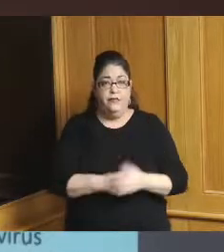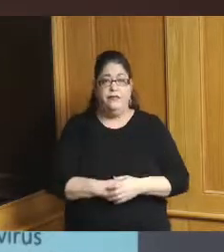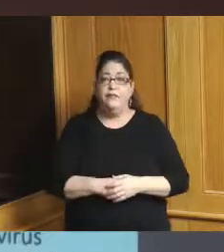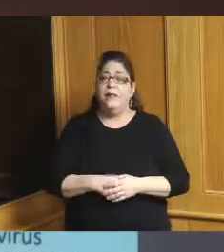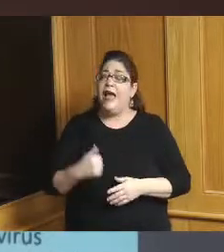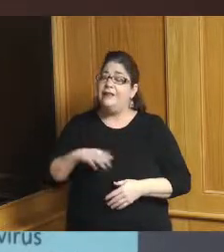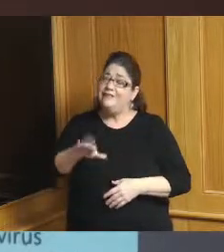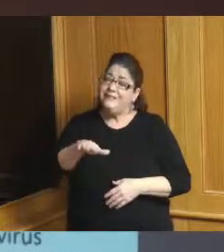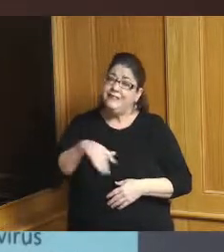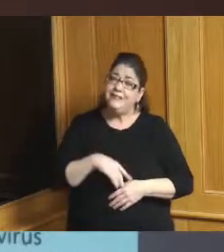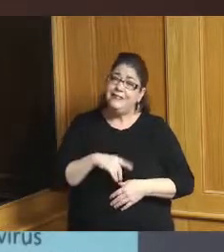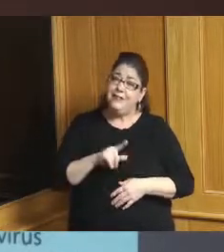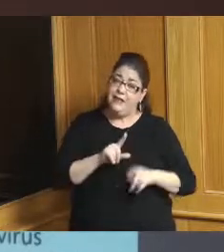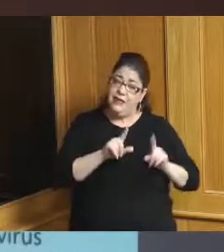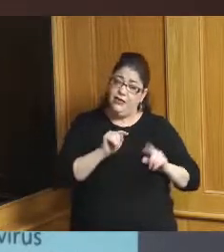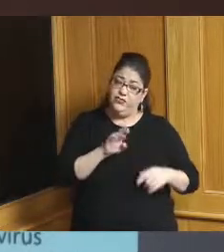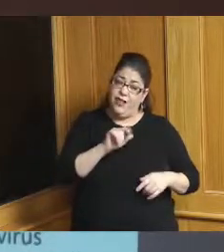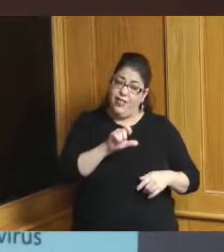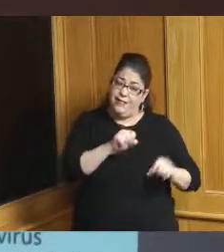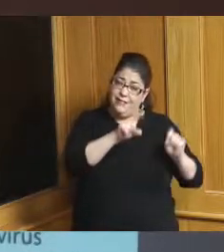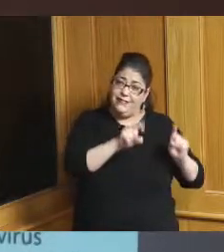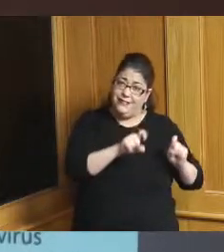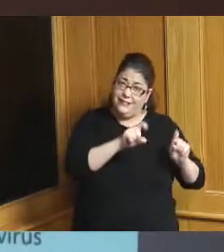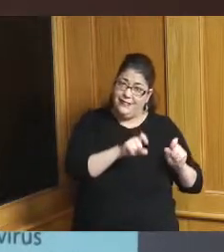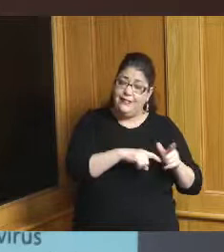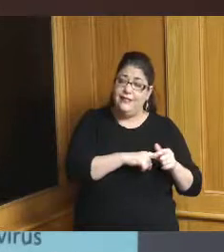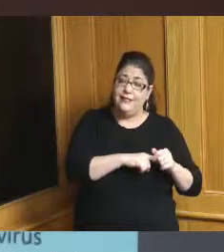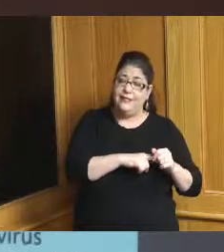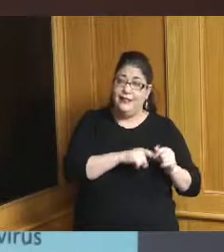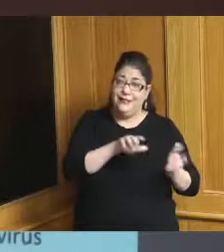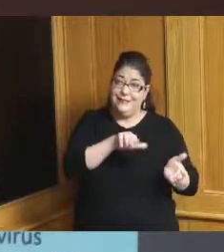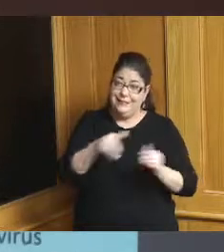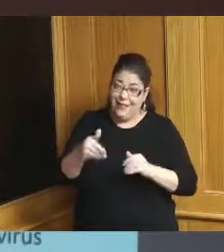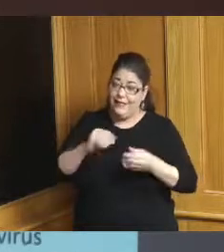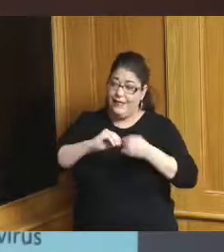to deaths to there's a lot of conflicting informations out there so what the health